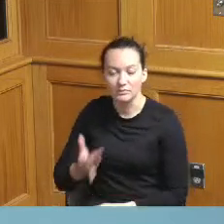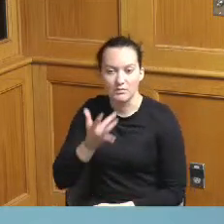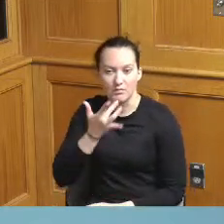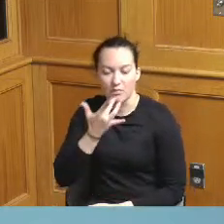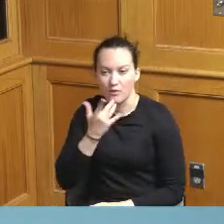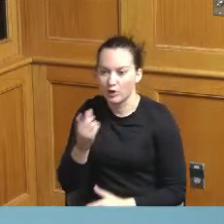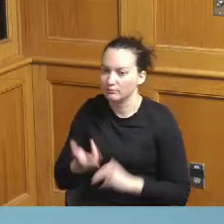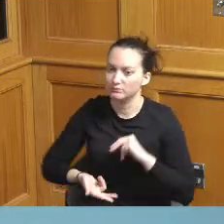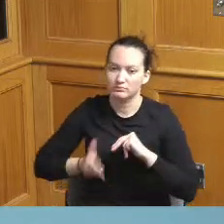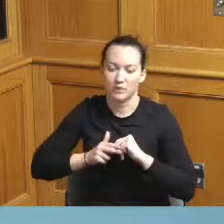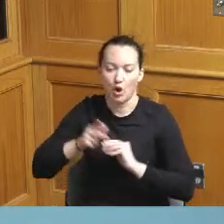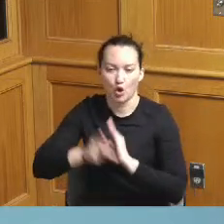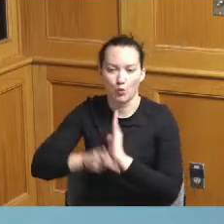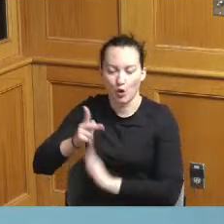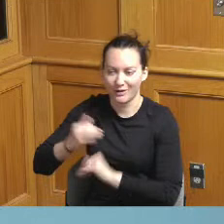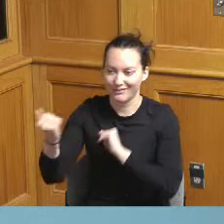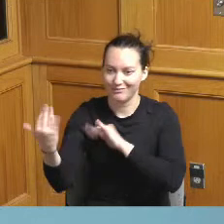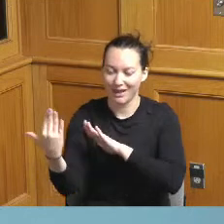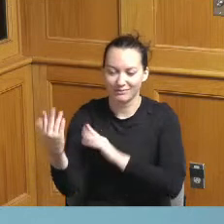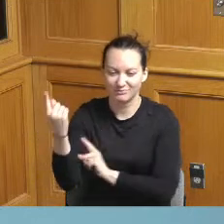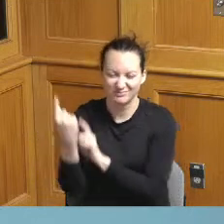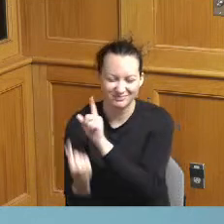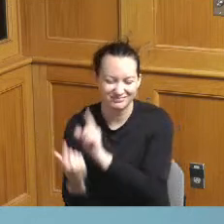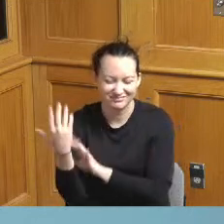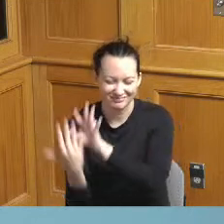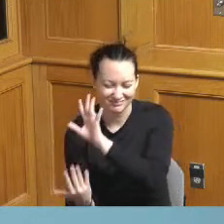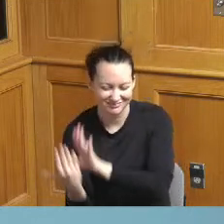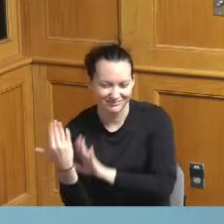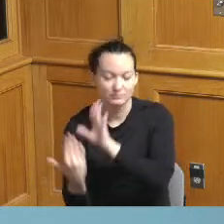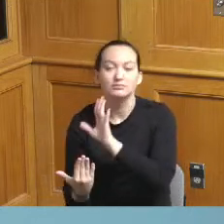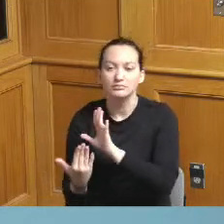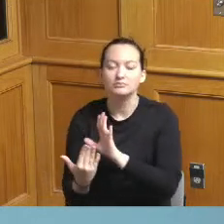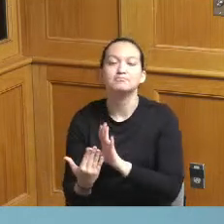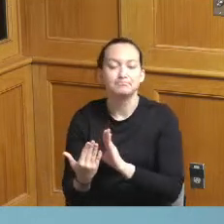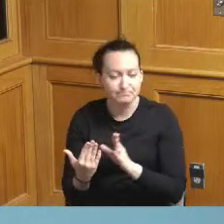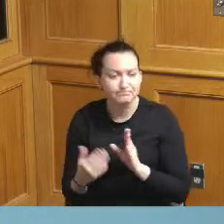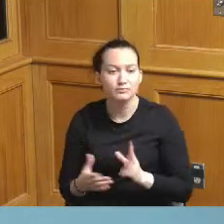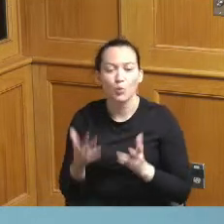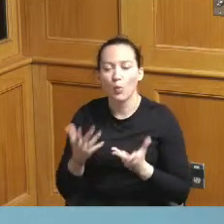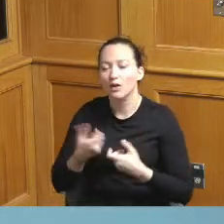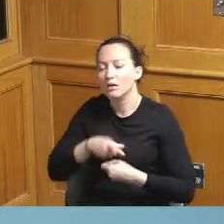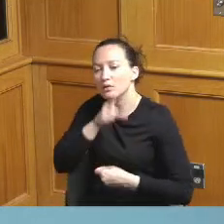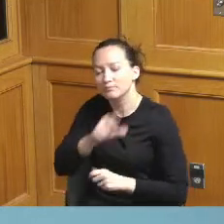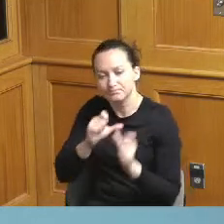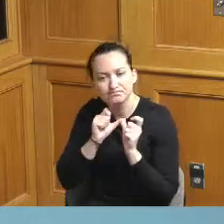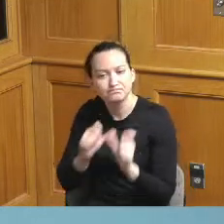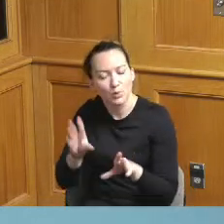in programming returning to that on in person so we're looking to ensure that we can provide that